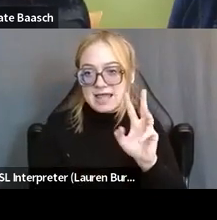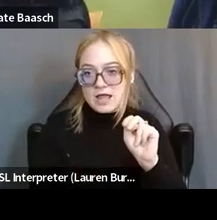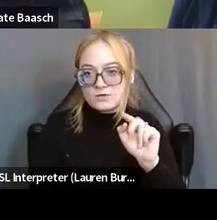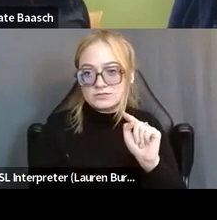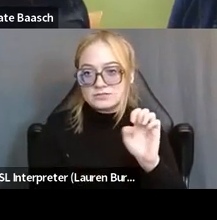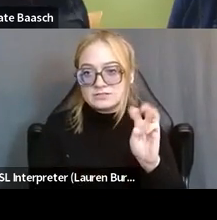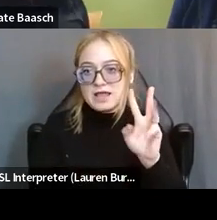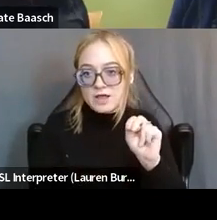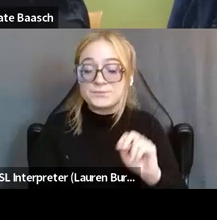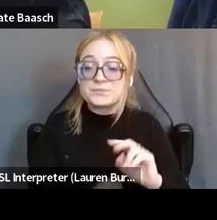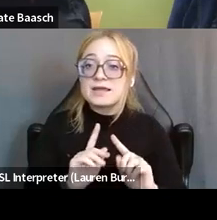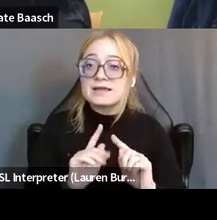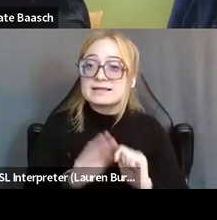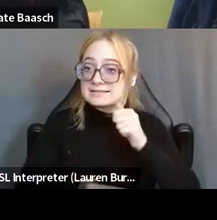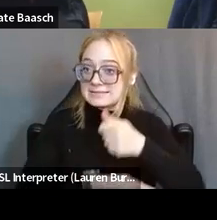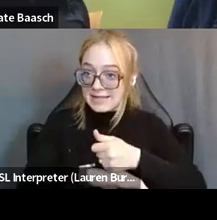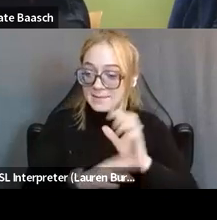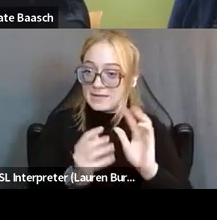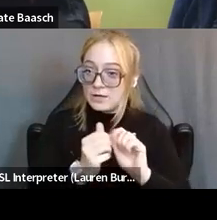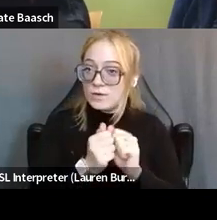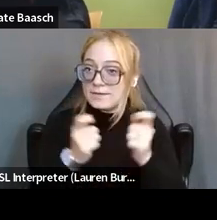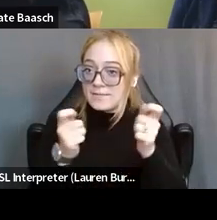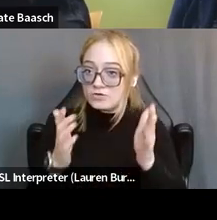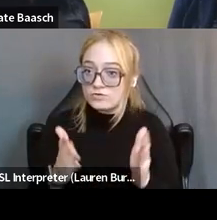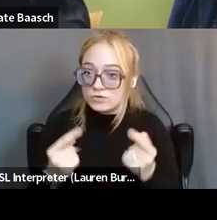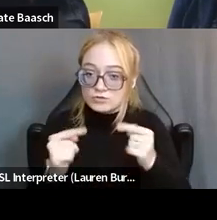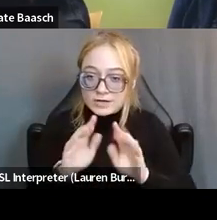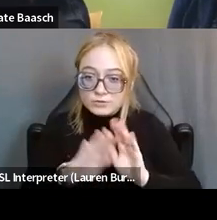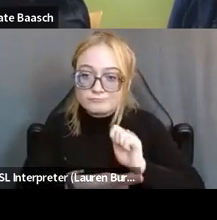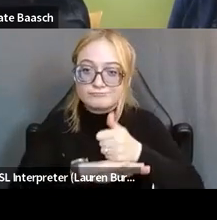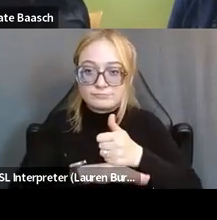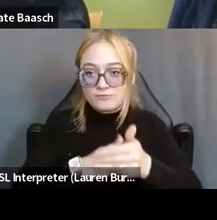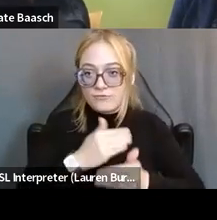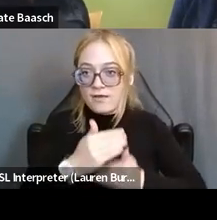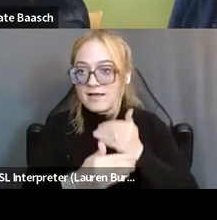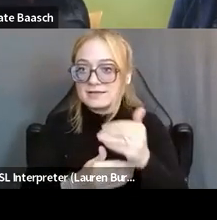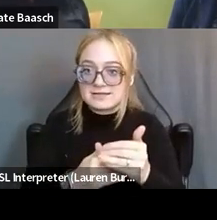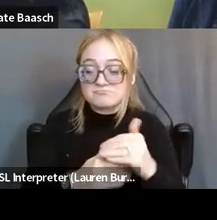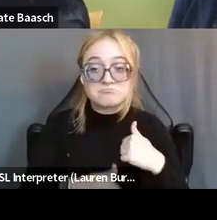within the managers and to try to put a process together. I actually gave them, you know, the same type of process that we were using